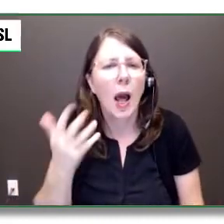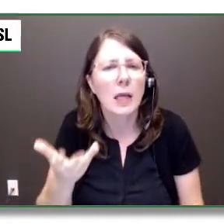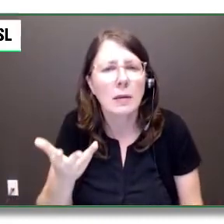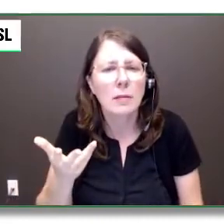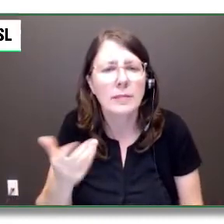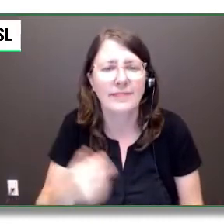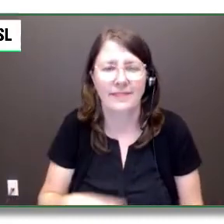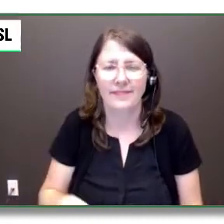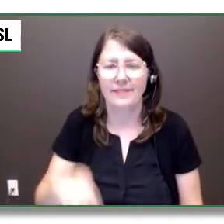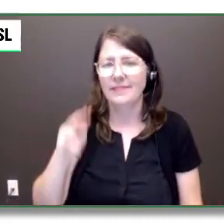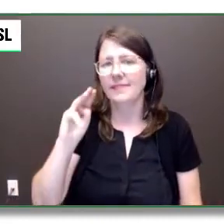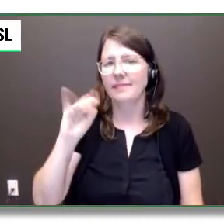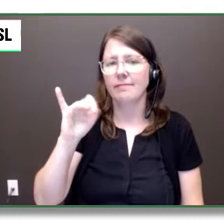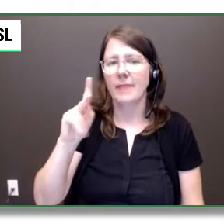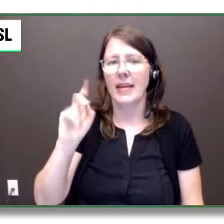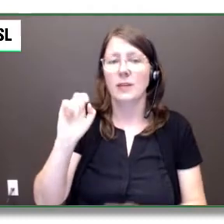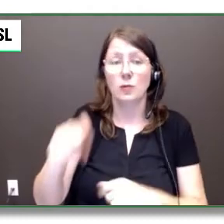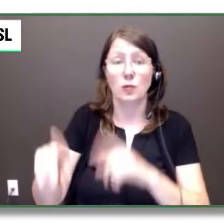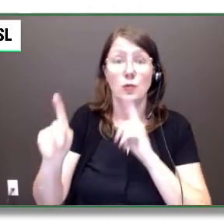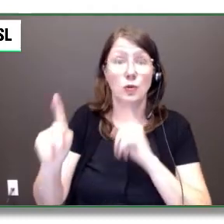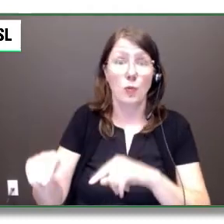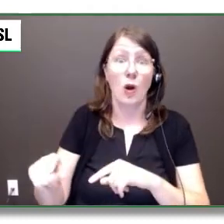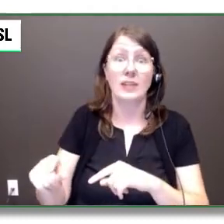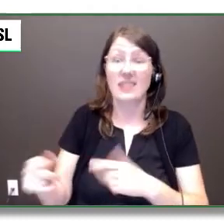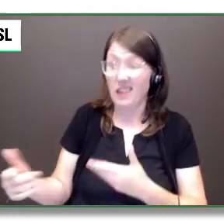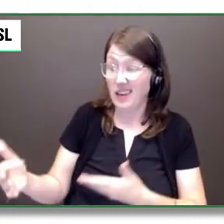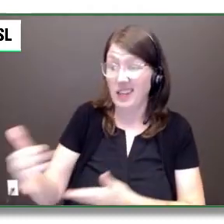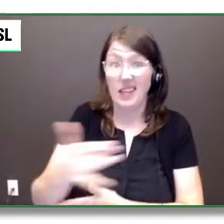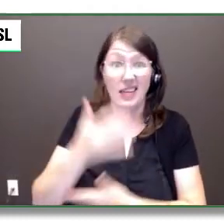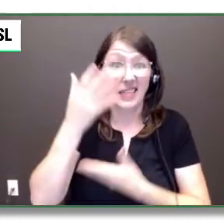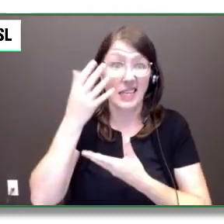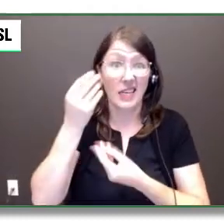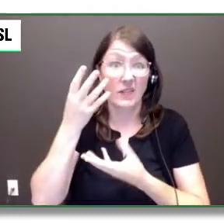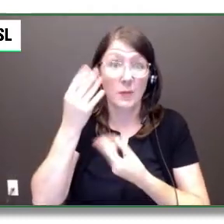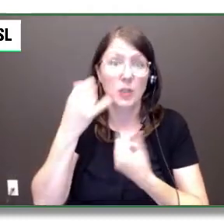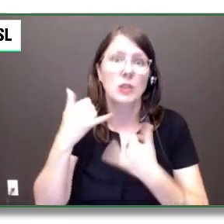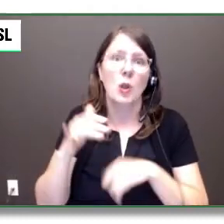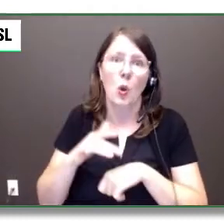um of collecting the data. Uh I think one thing we found was